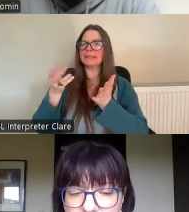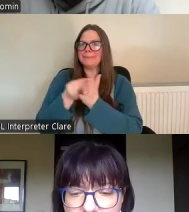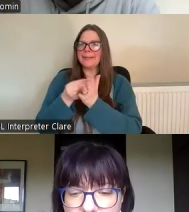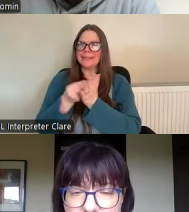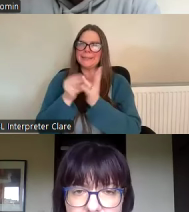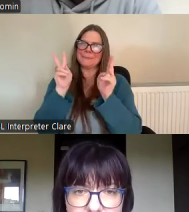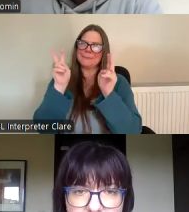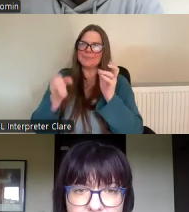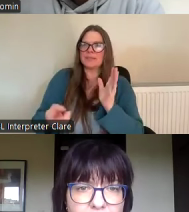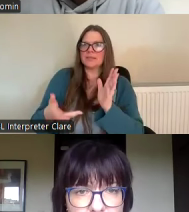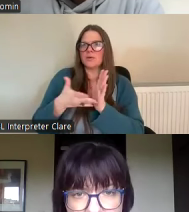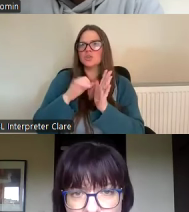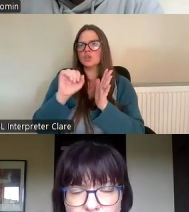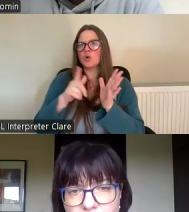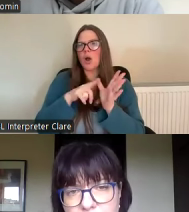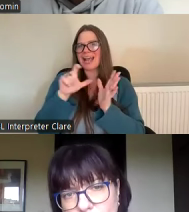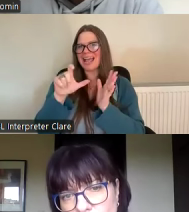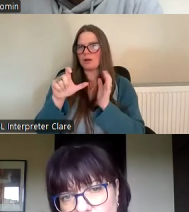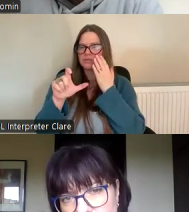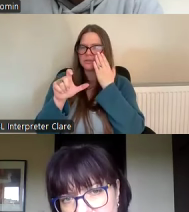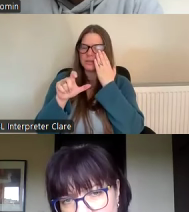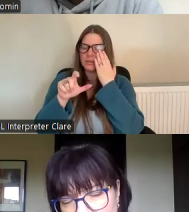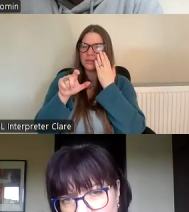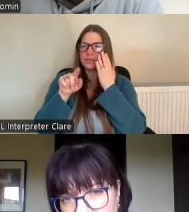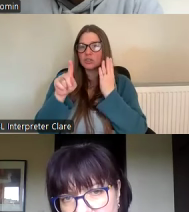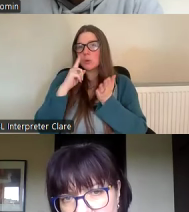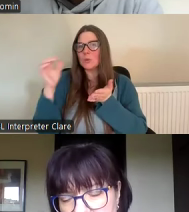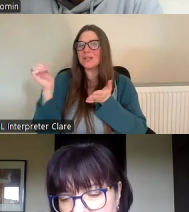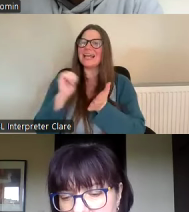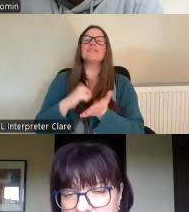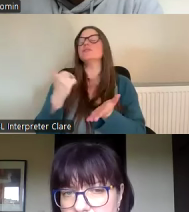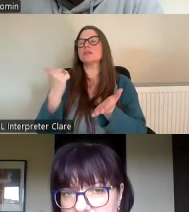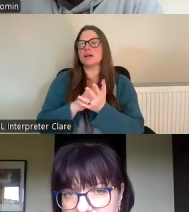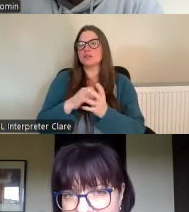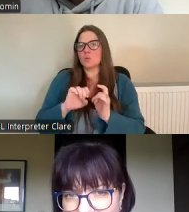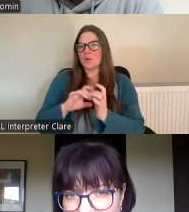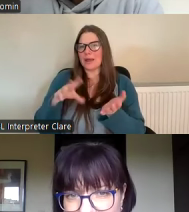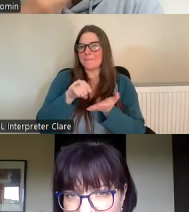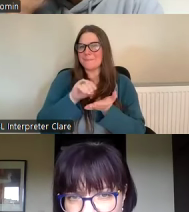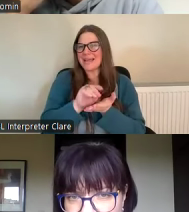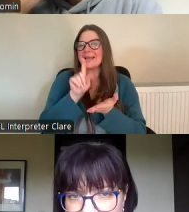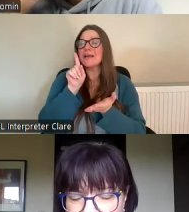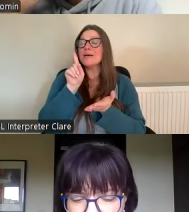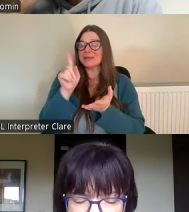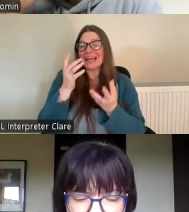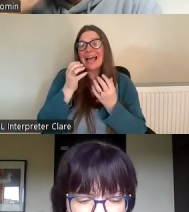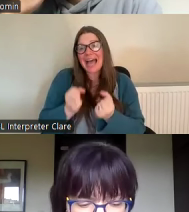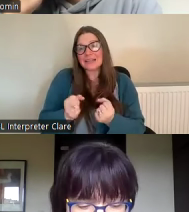but there are severe restrictions on what you can do with Ad Grants. It doesn't mean that they're not useful to a charity.